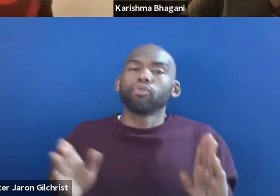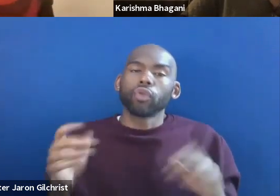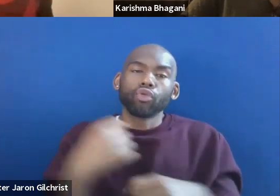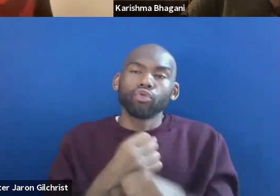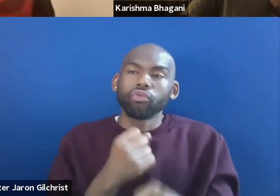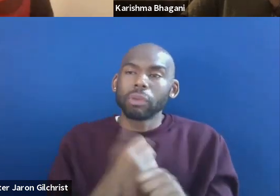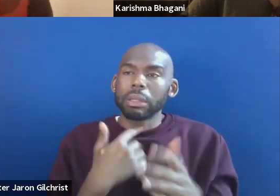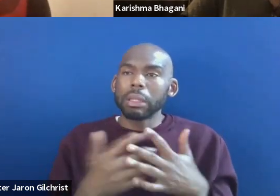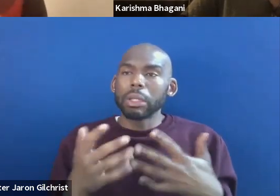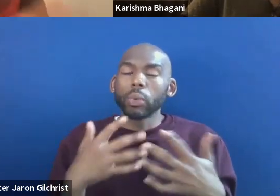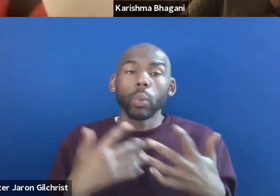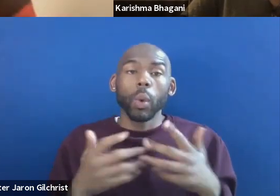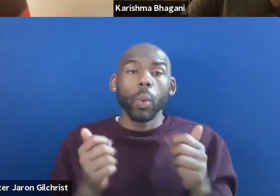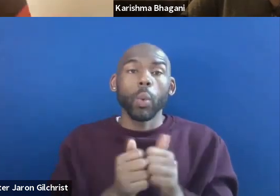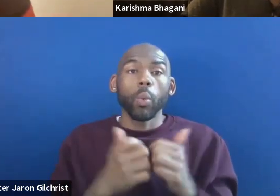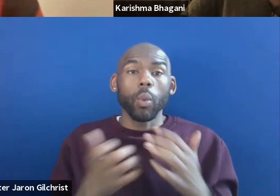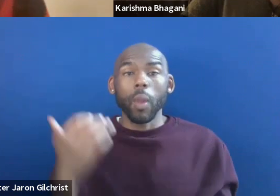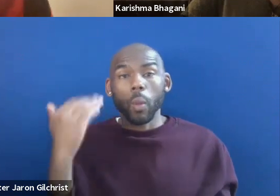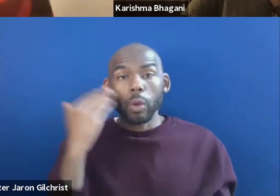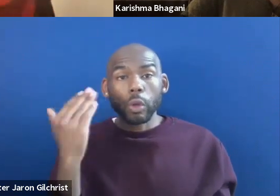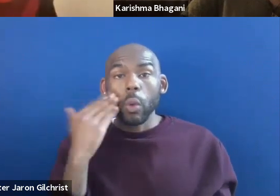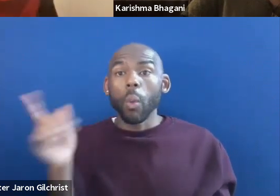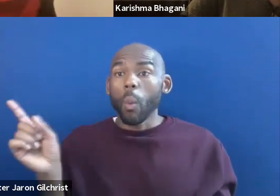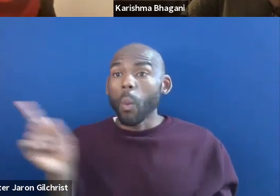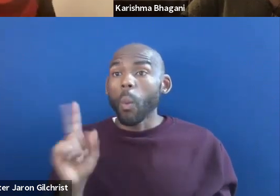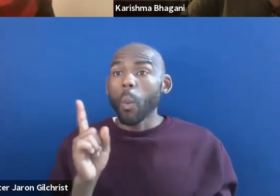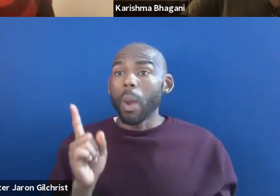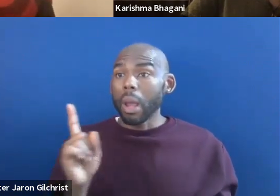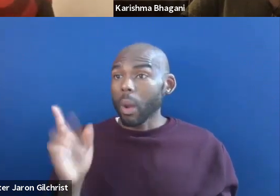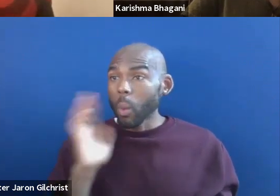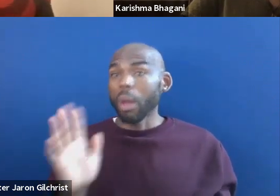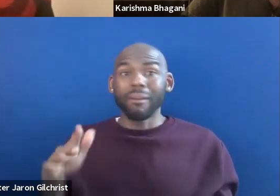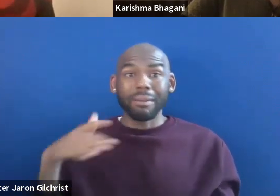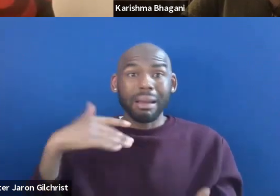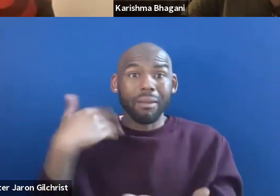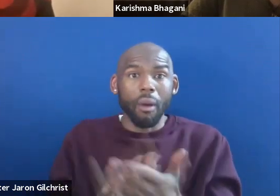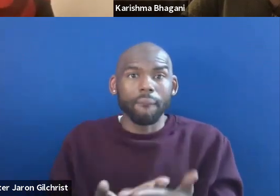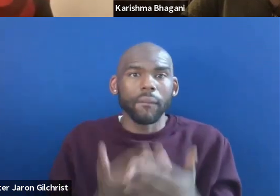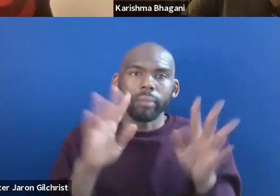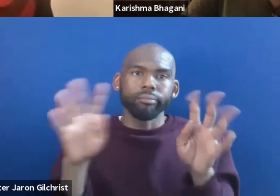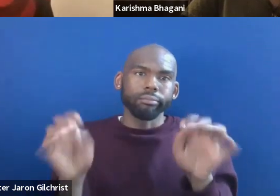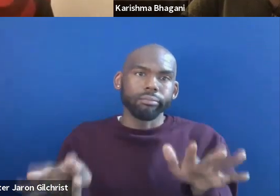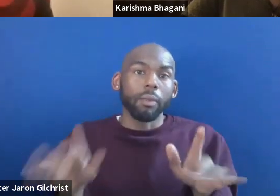the know of where it would land. So when COVID hit for me I think like I'm saying